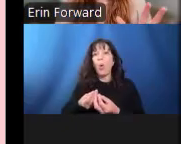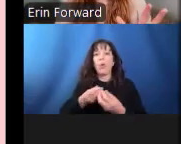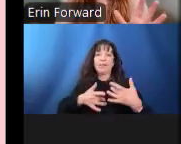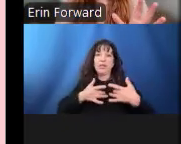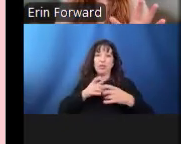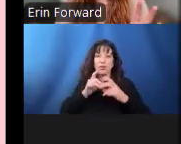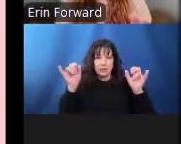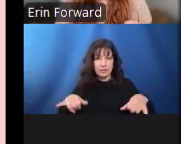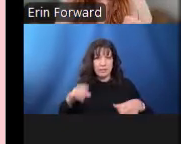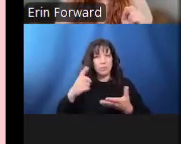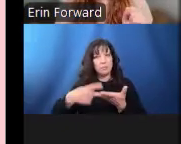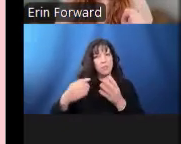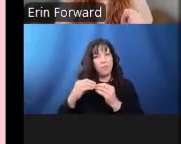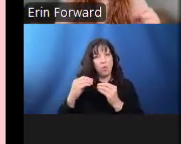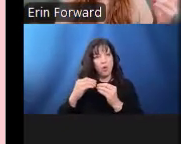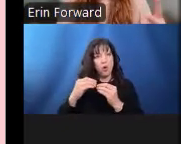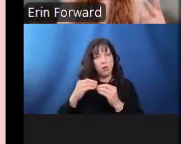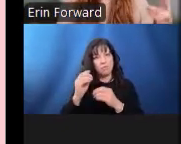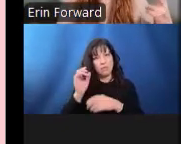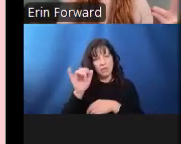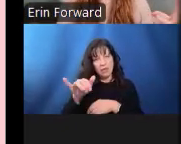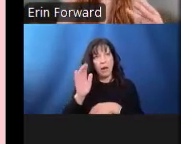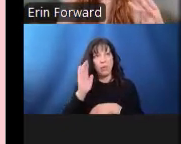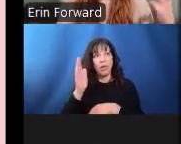little bit more about that medical, like we talked about